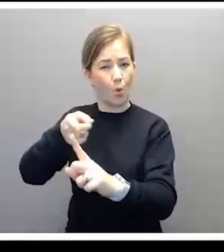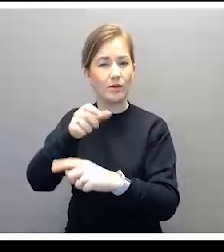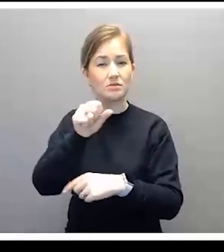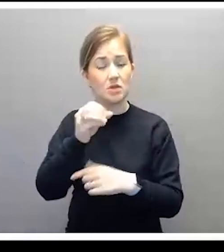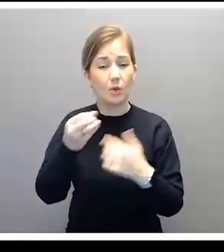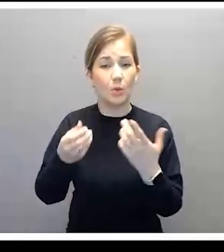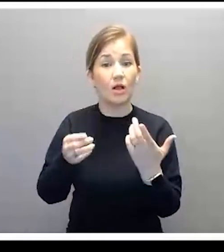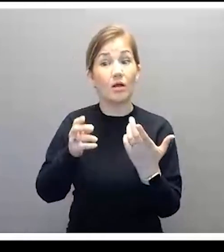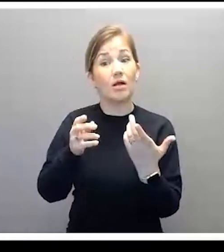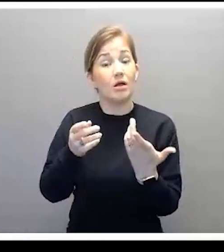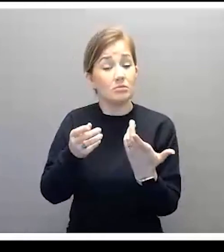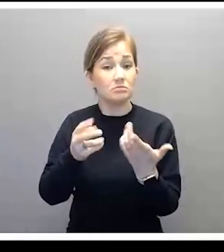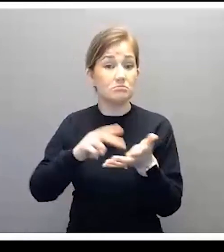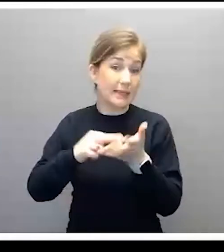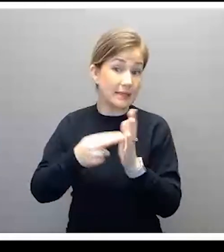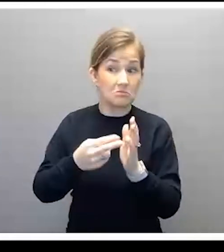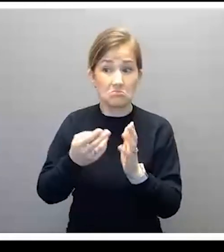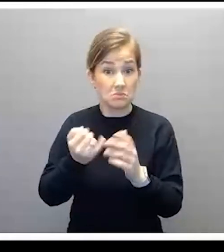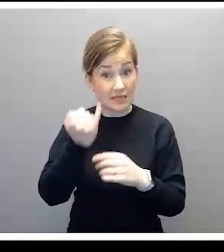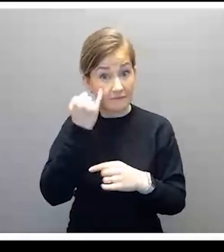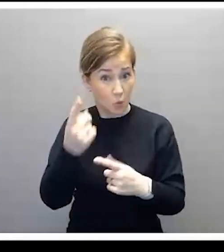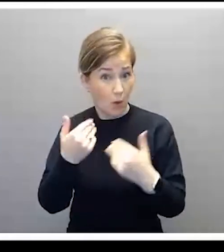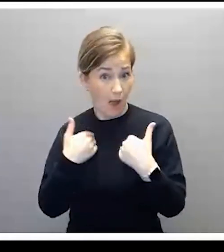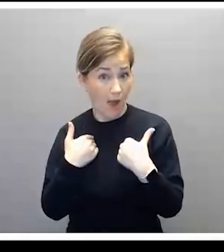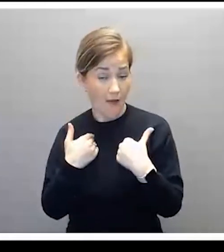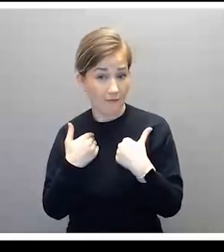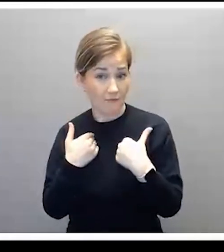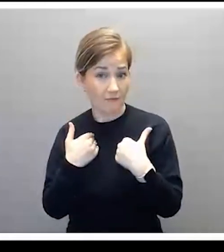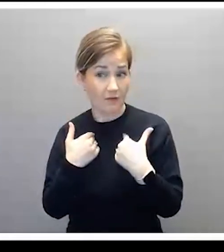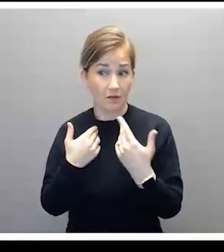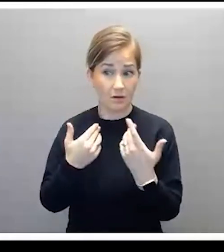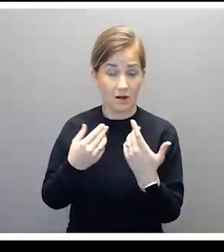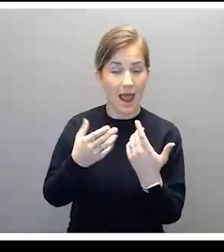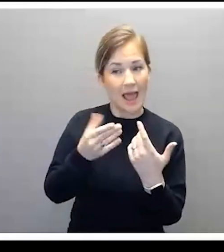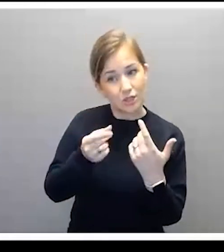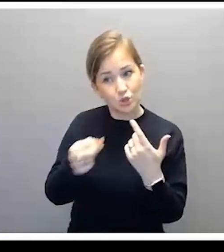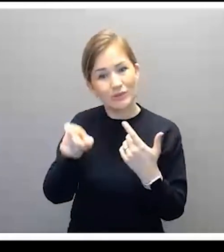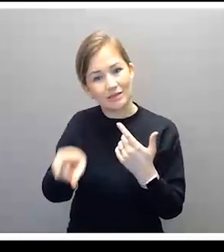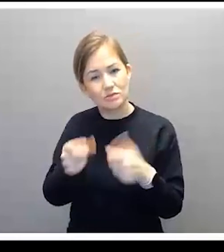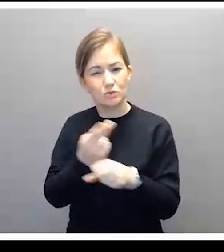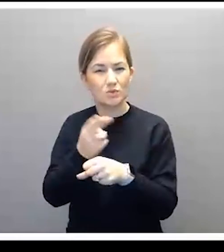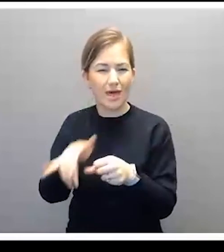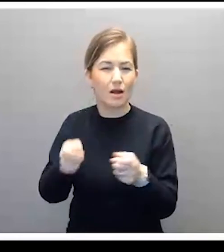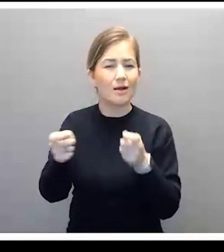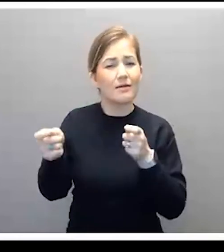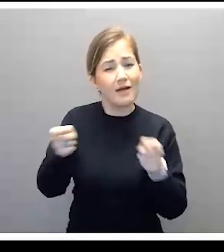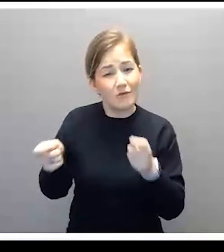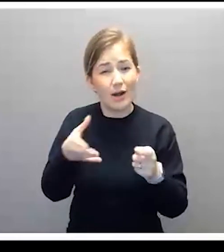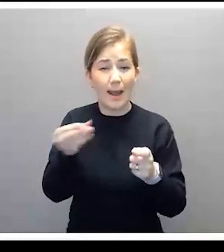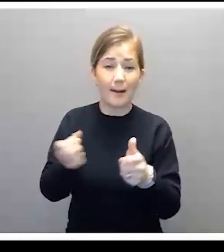And this is another one of those things where if you have one and you're in that governance and compliance,